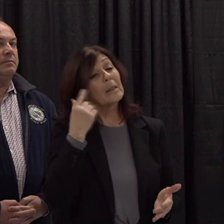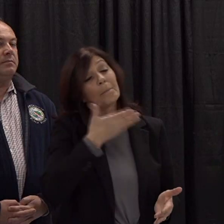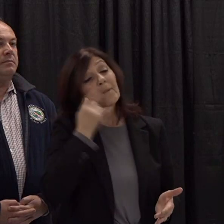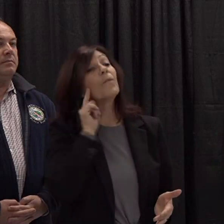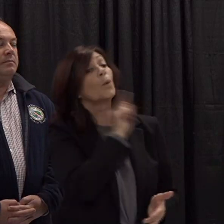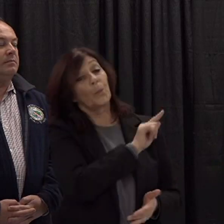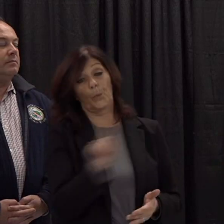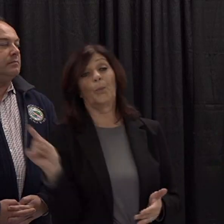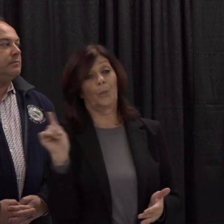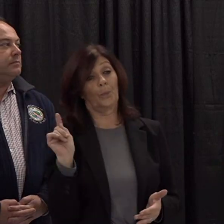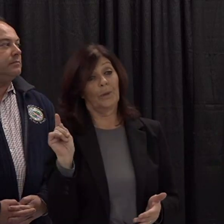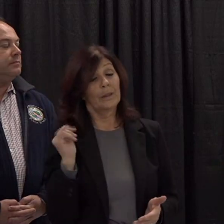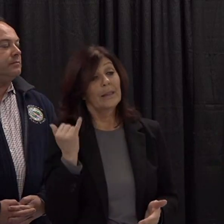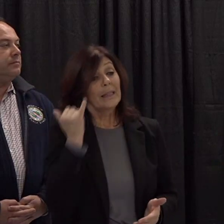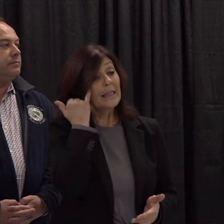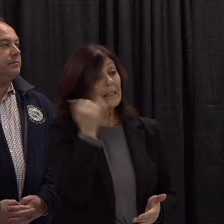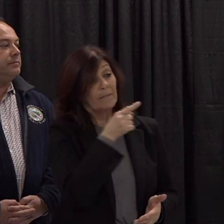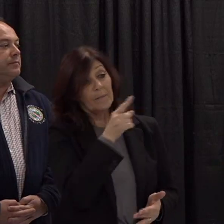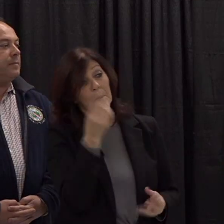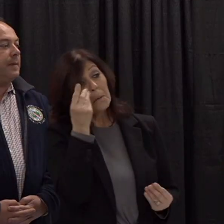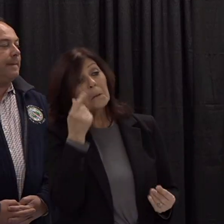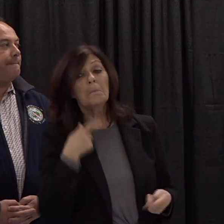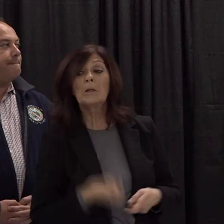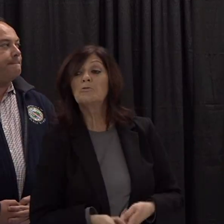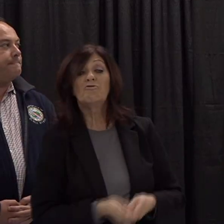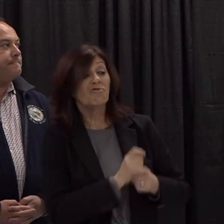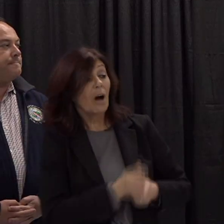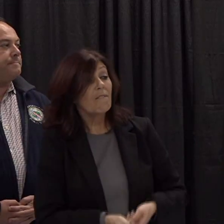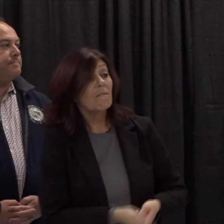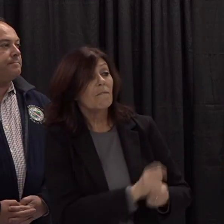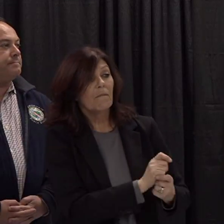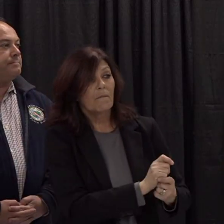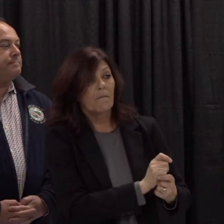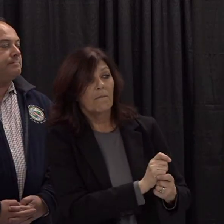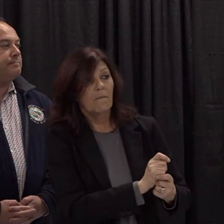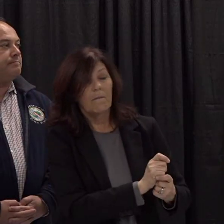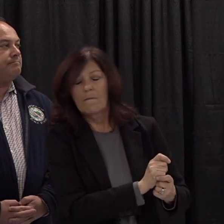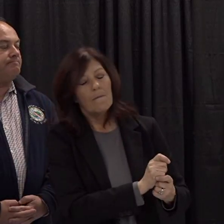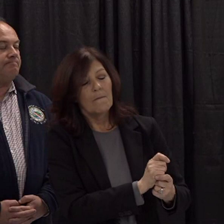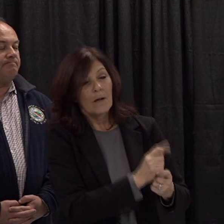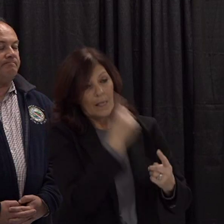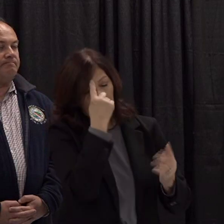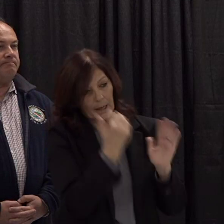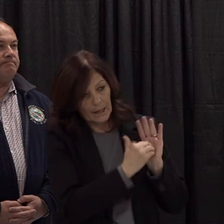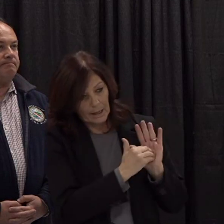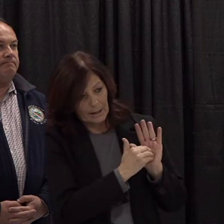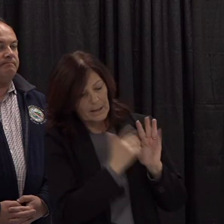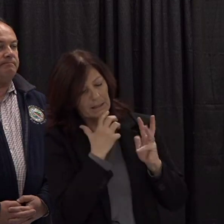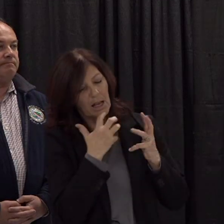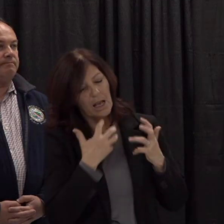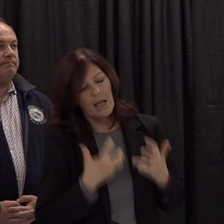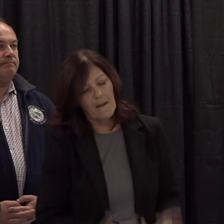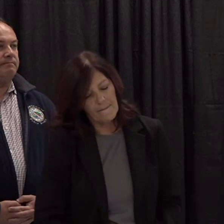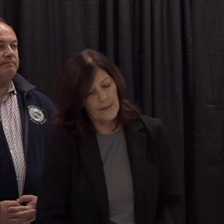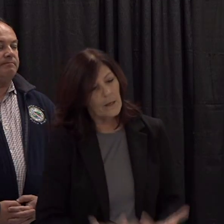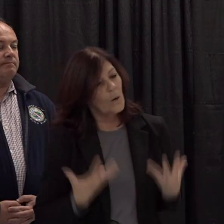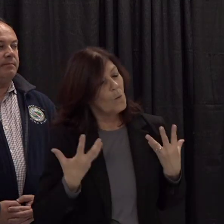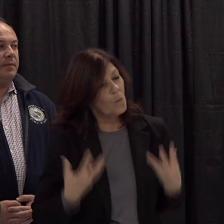best interest and if you are thinking about shoveling the snow. We should think again, it is very heavy. It's very wet. And as I said earlier,